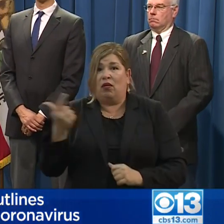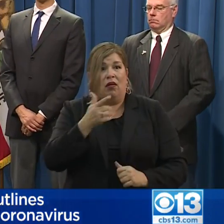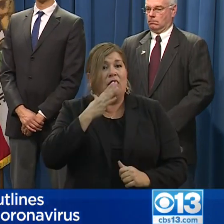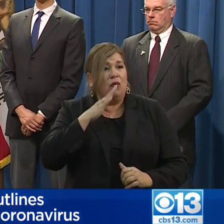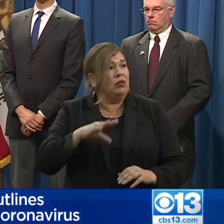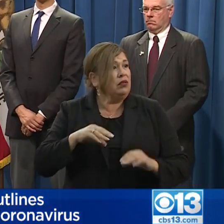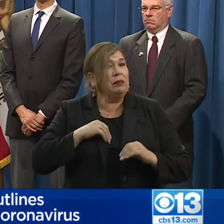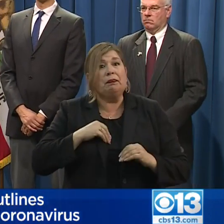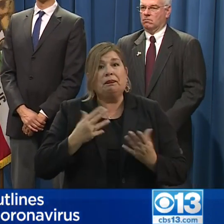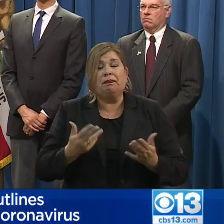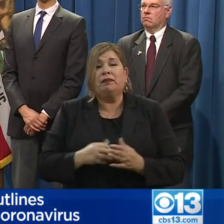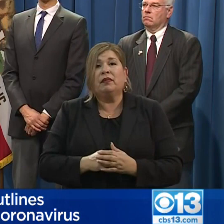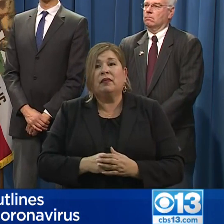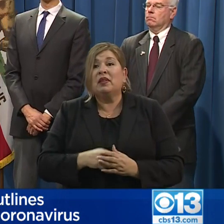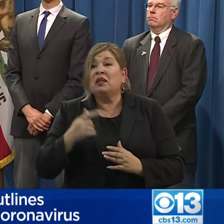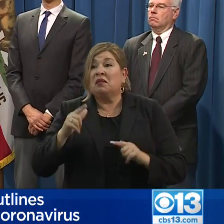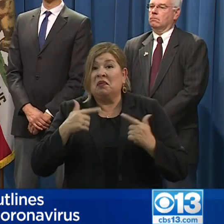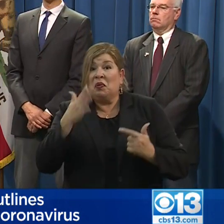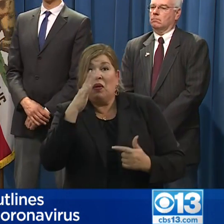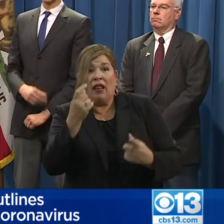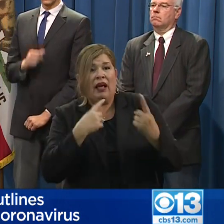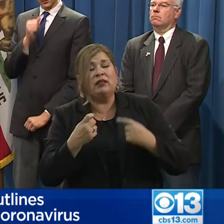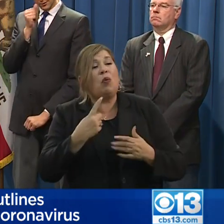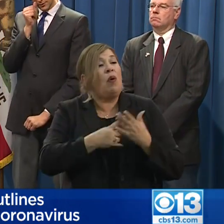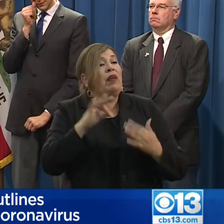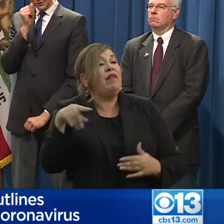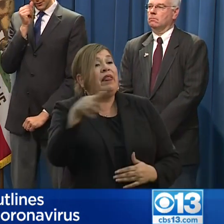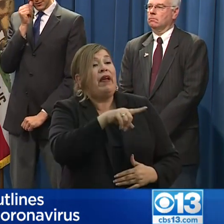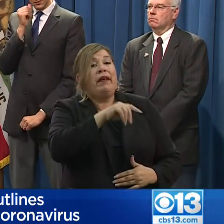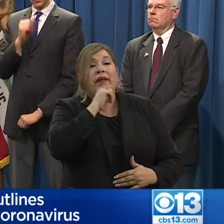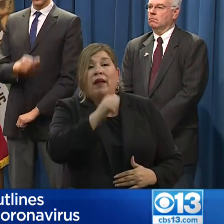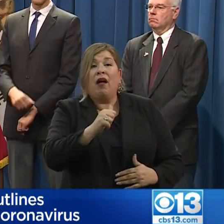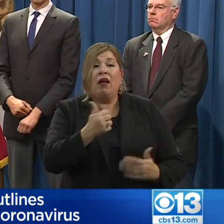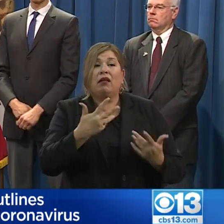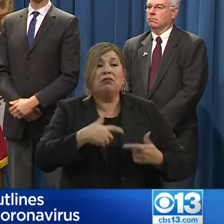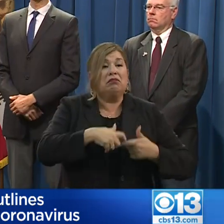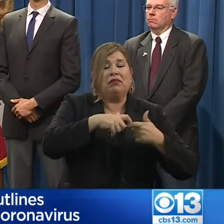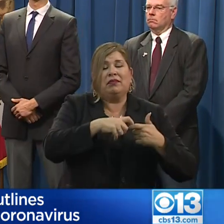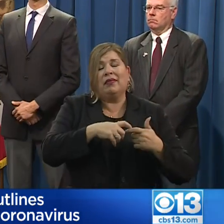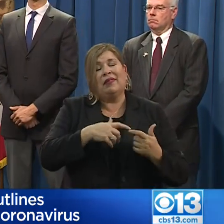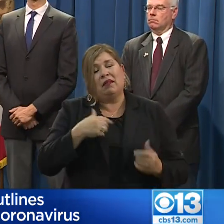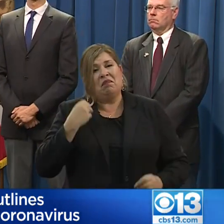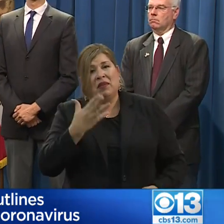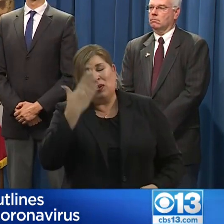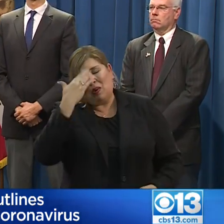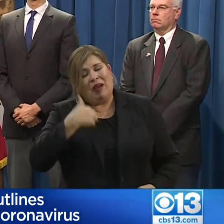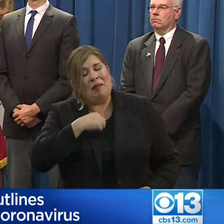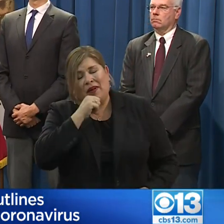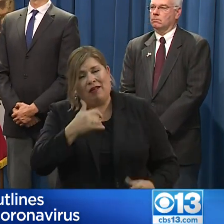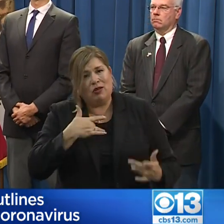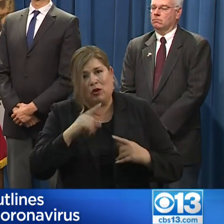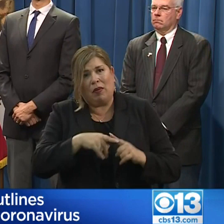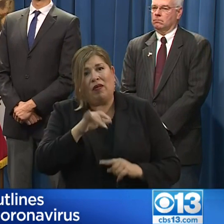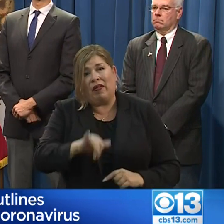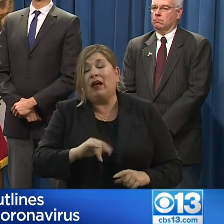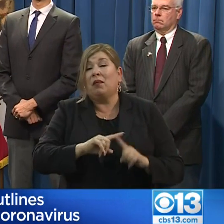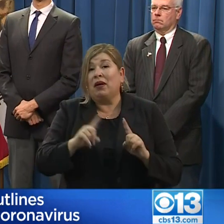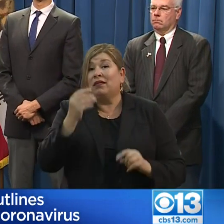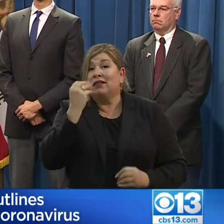RIGHT THING. I HAVE ALL THE EXPECTATION THAT IT WILL BE ADVANCED AND WILL BE ADOPTED.